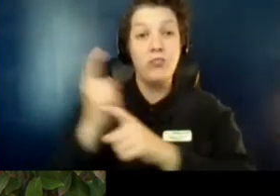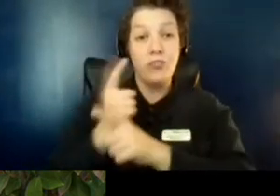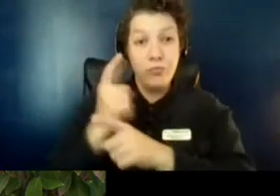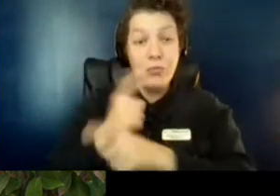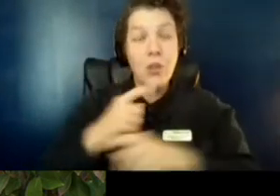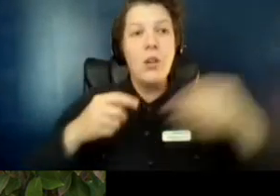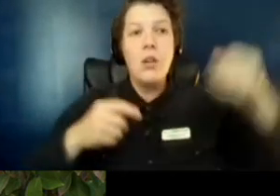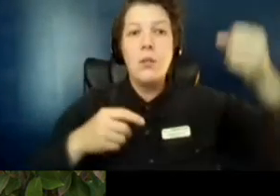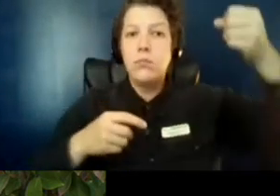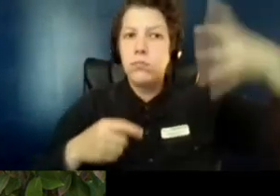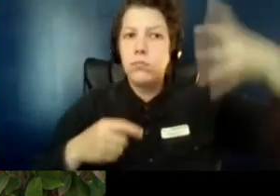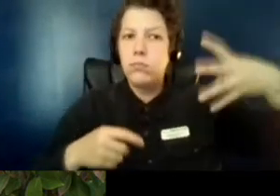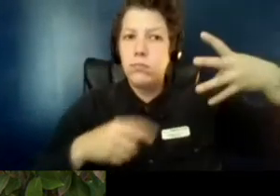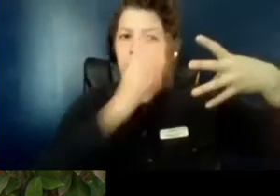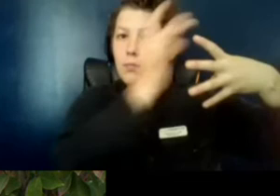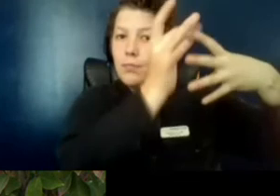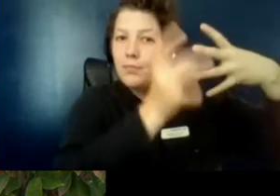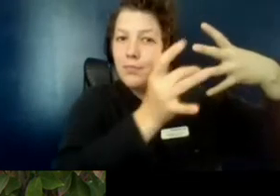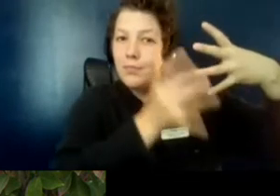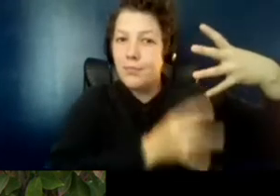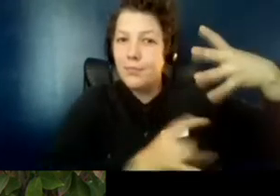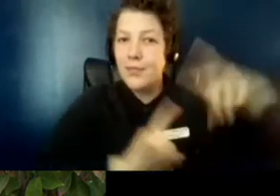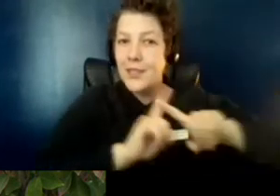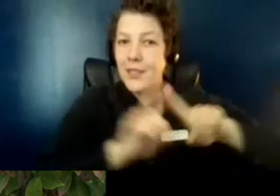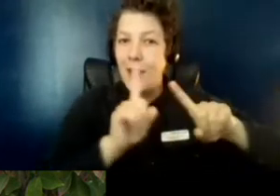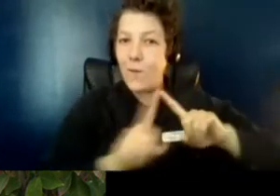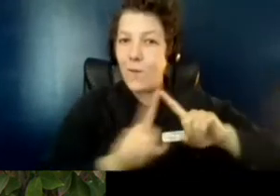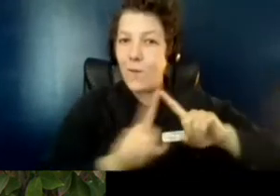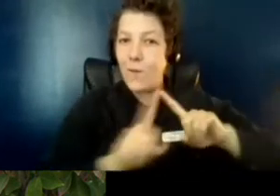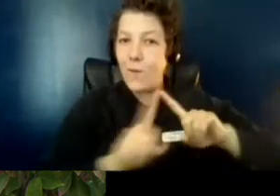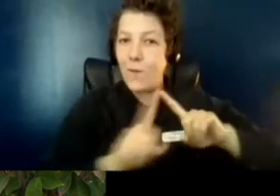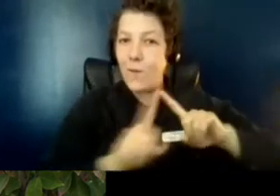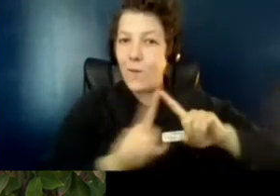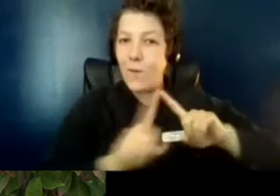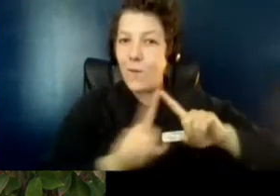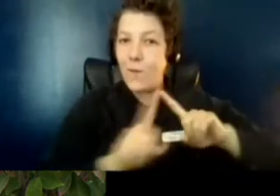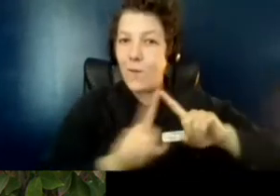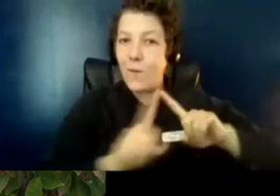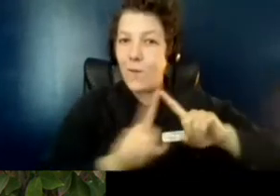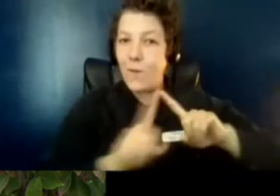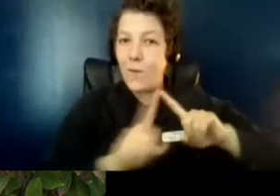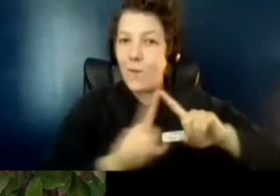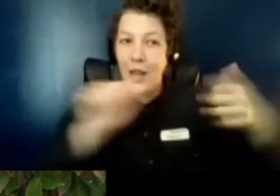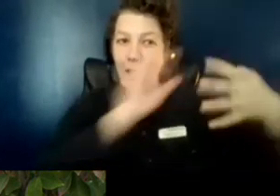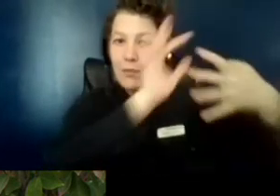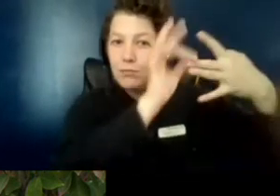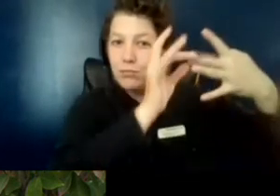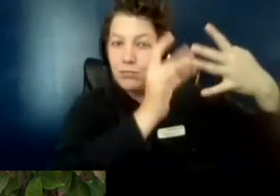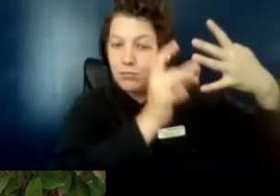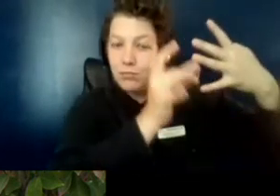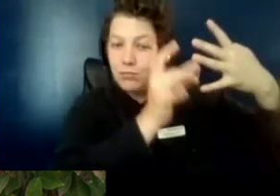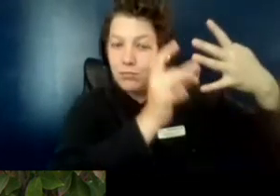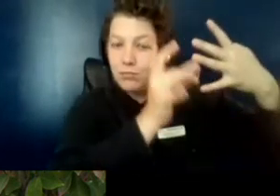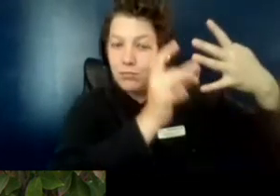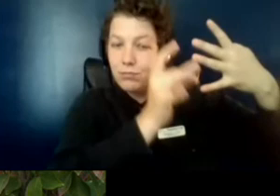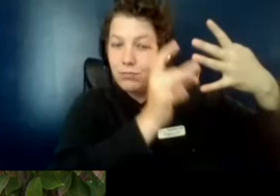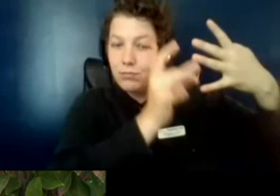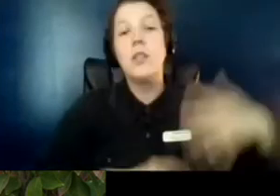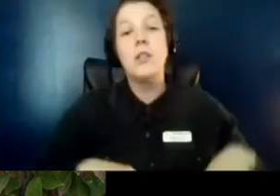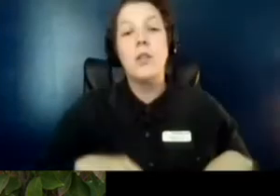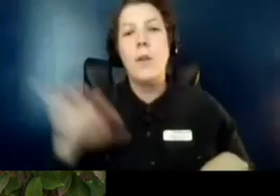you said about that being, not a work around but an everyday implementation of let's not